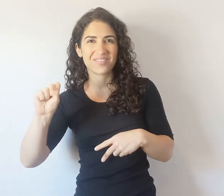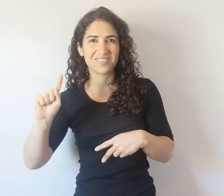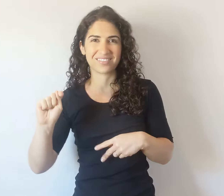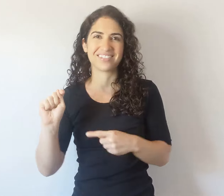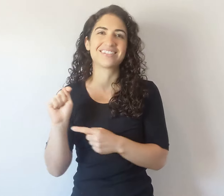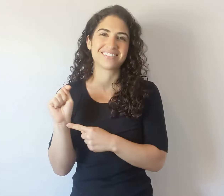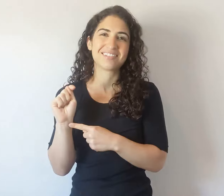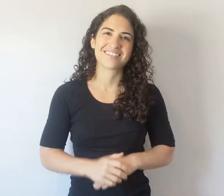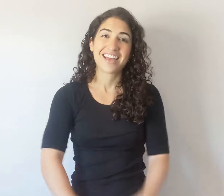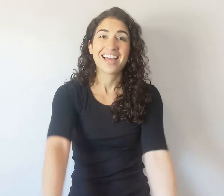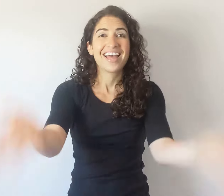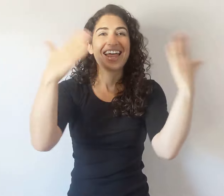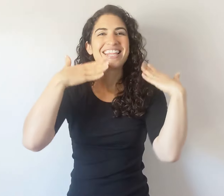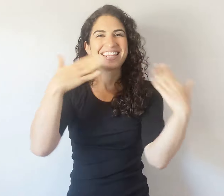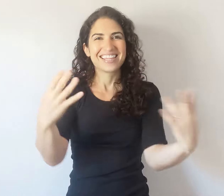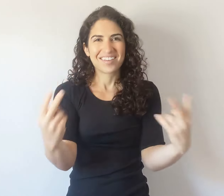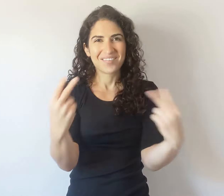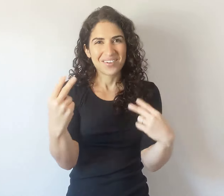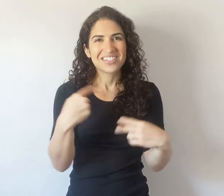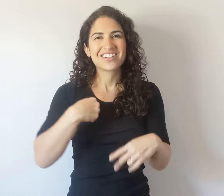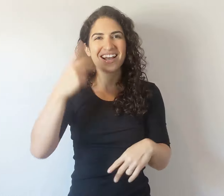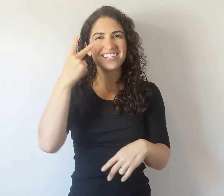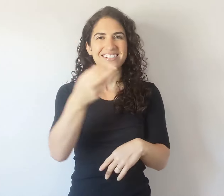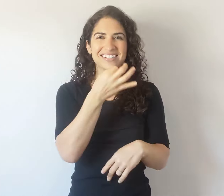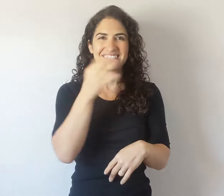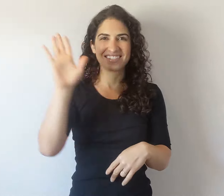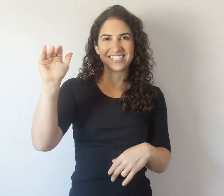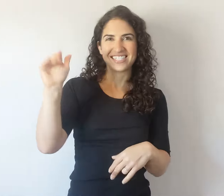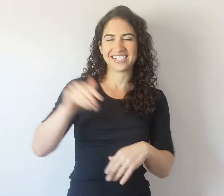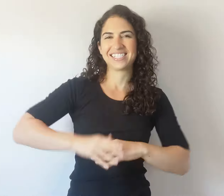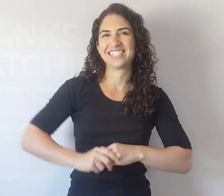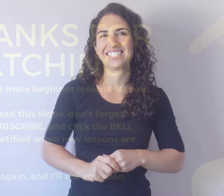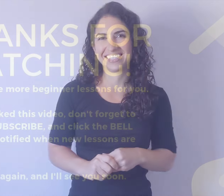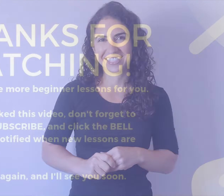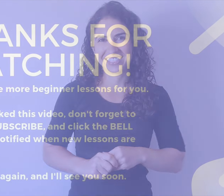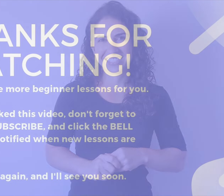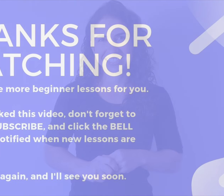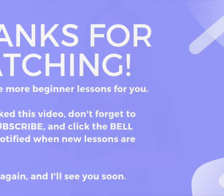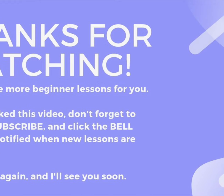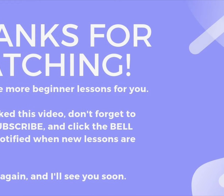Thank you for watching, and i'll see you soon. Bye!